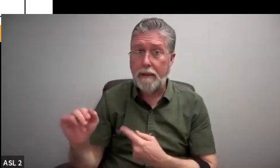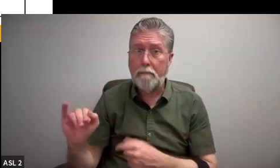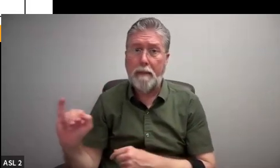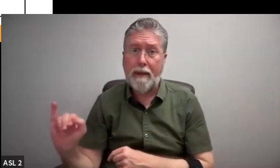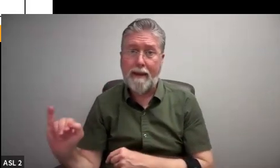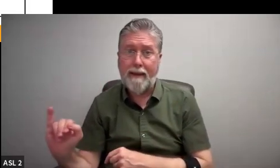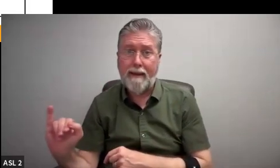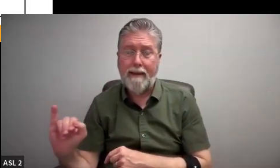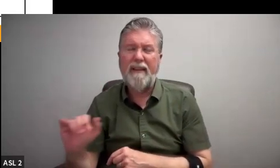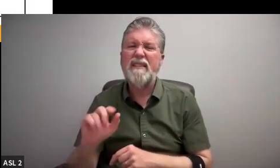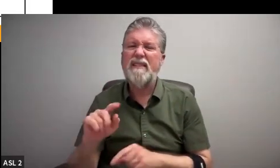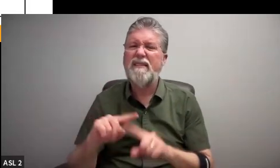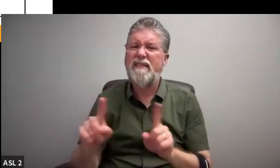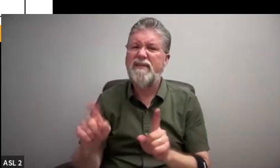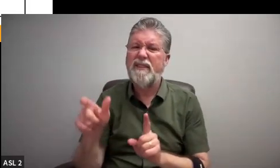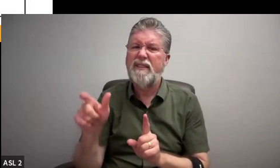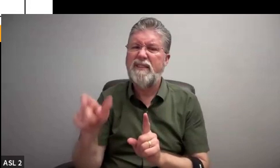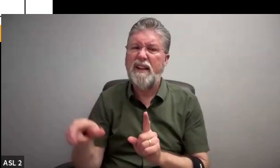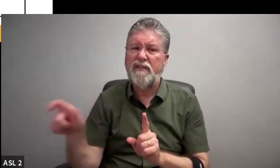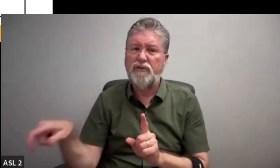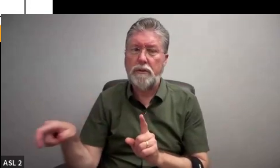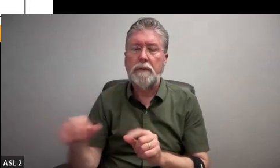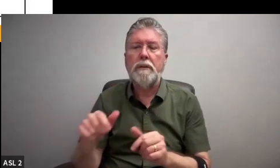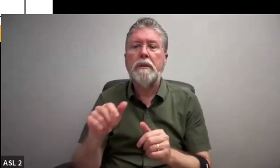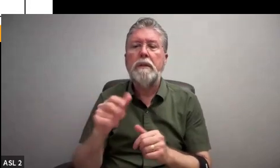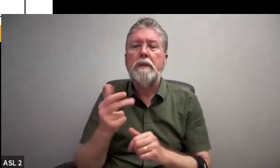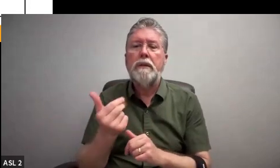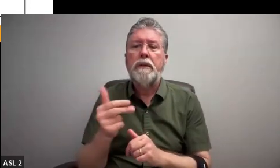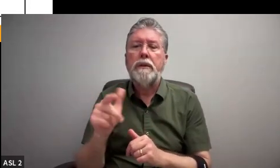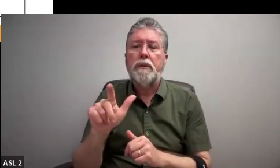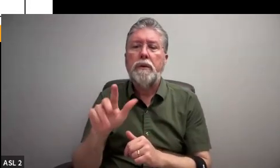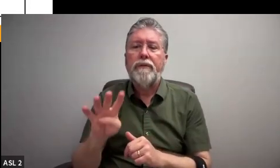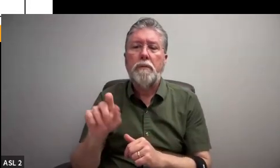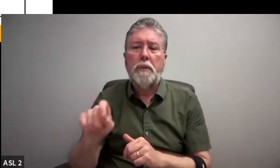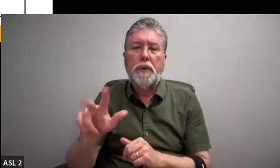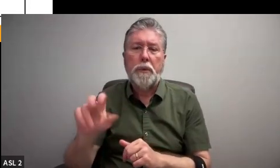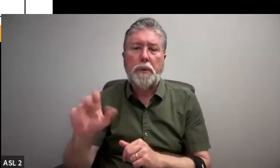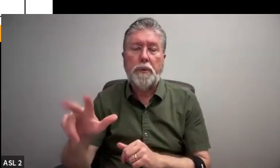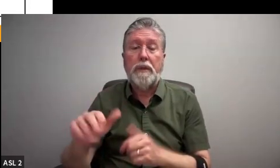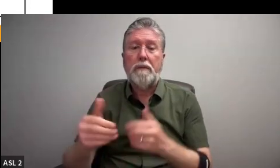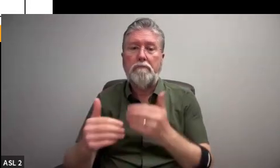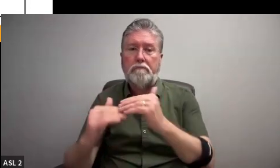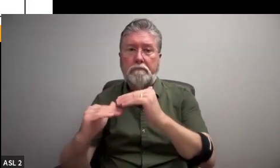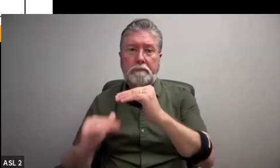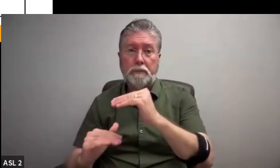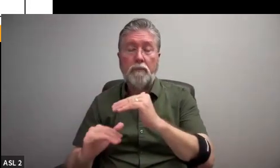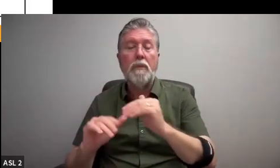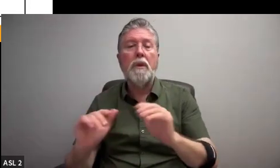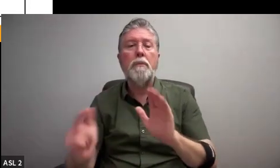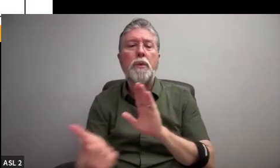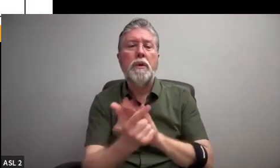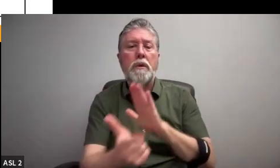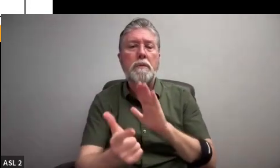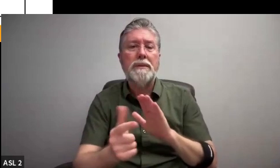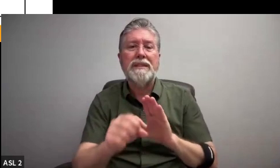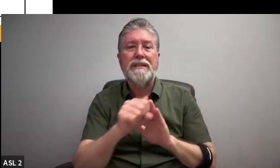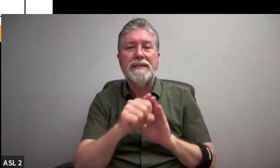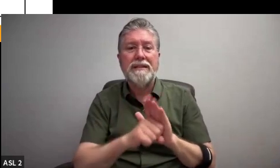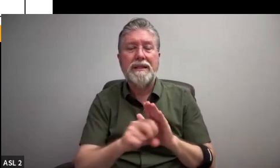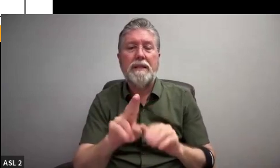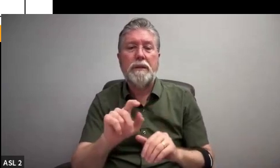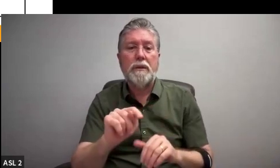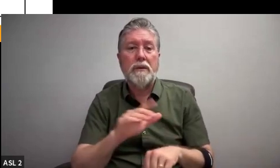section within 1324.303, this additional section prohibits the state unit on aging from appointing